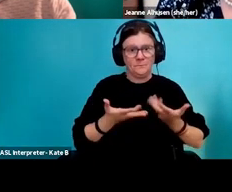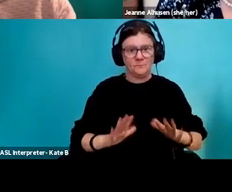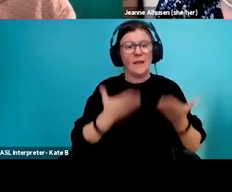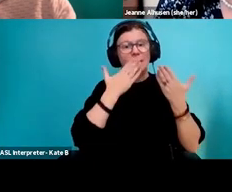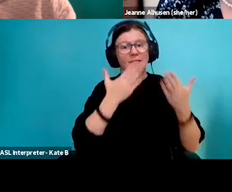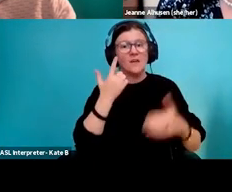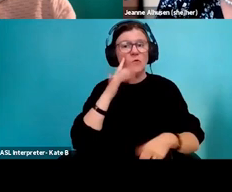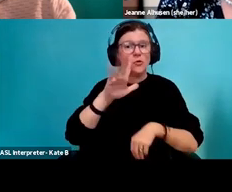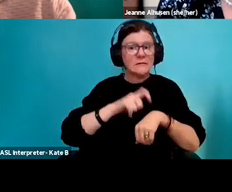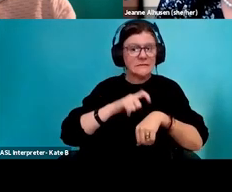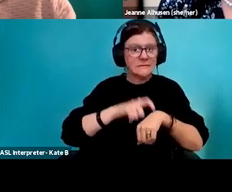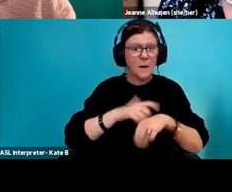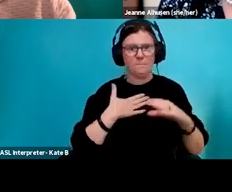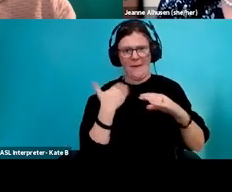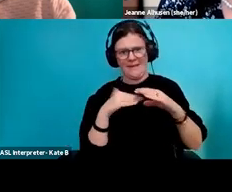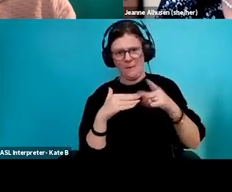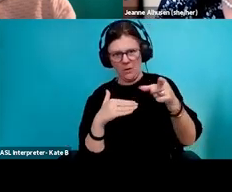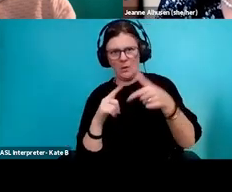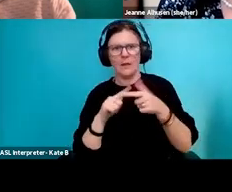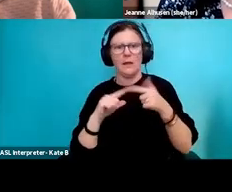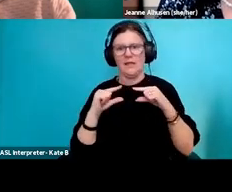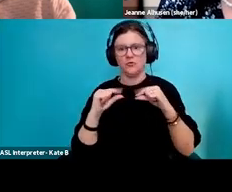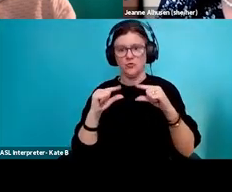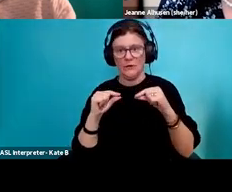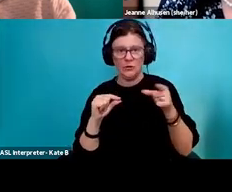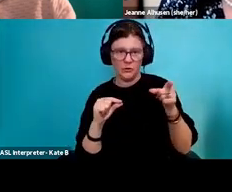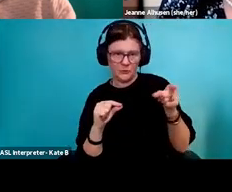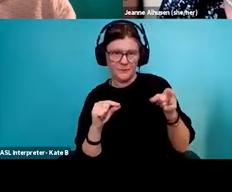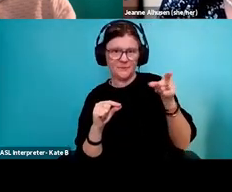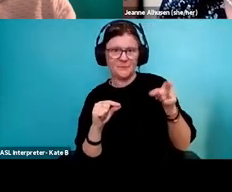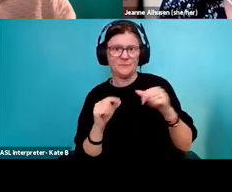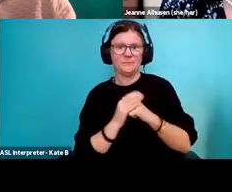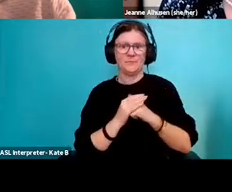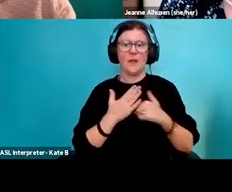for your time. I have my email and Twitter, and this is one of my New Year's resolutions